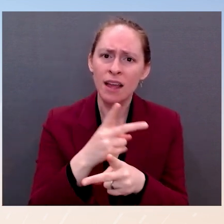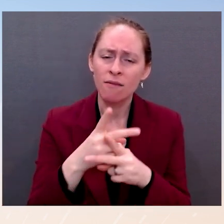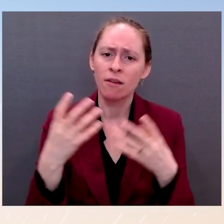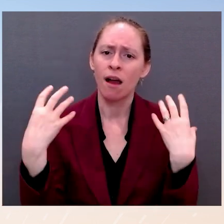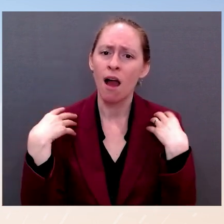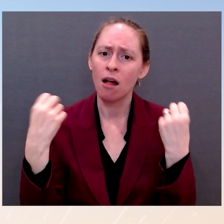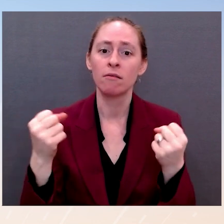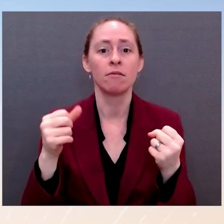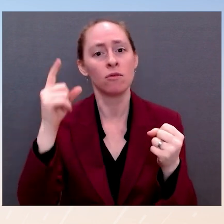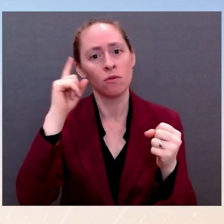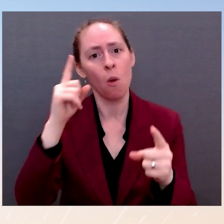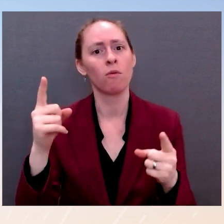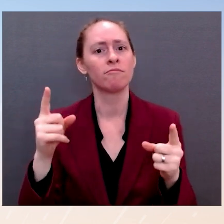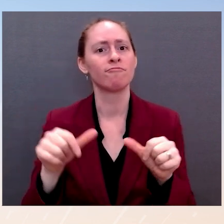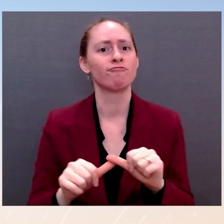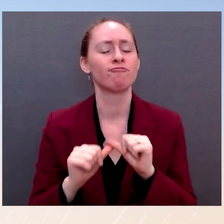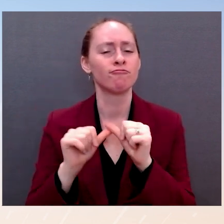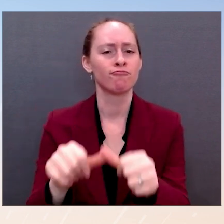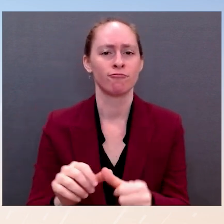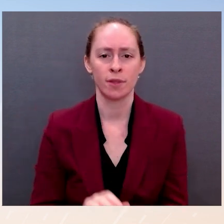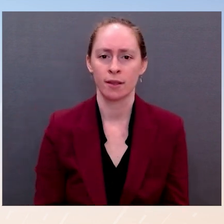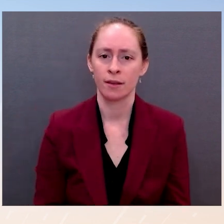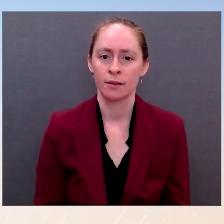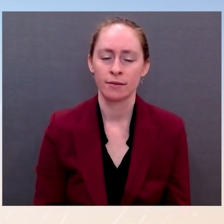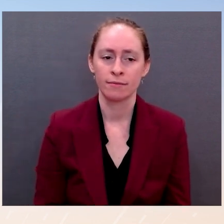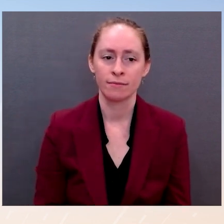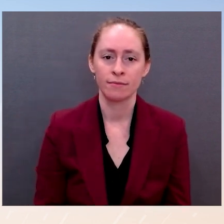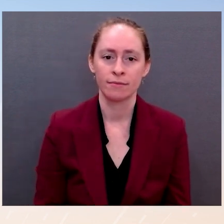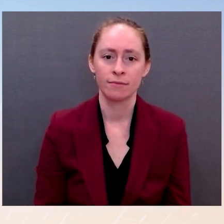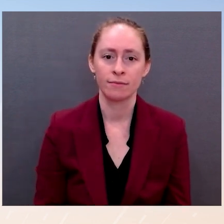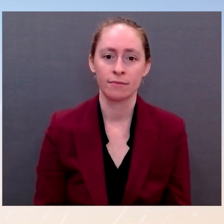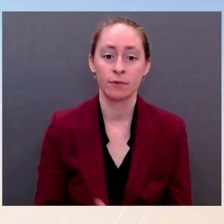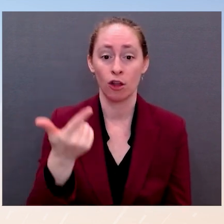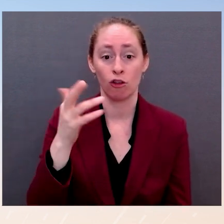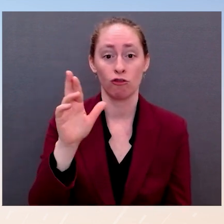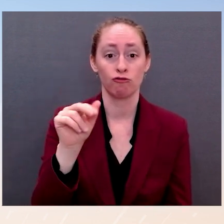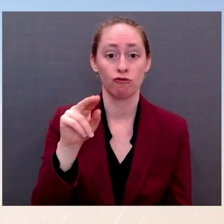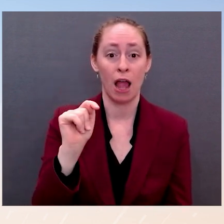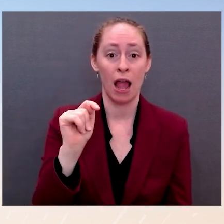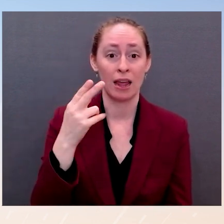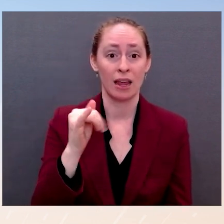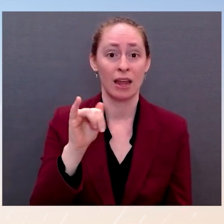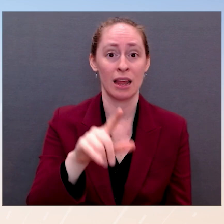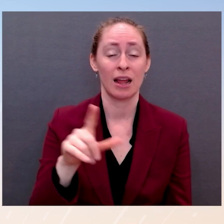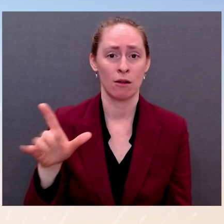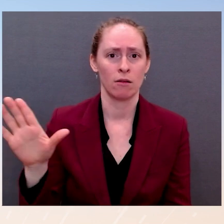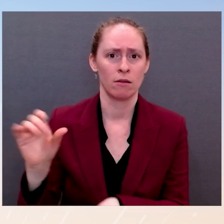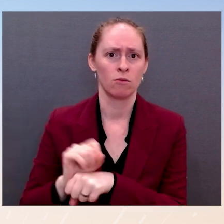So Grant, your work has special significance to me and I'm grateful for the work you do.